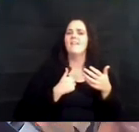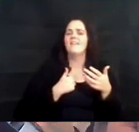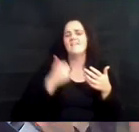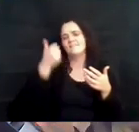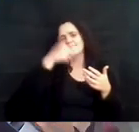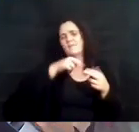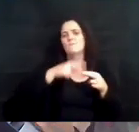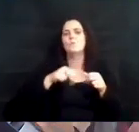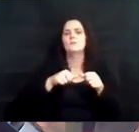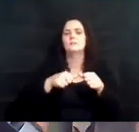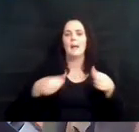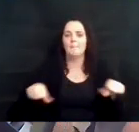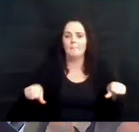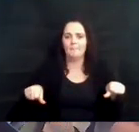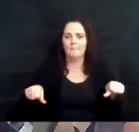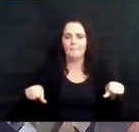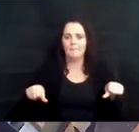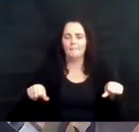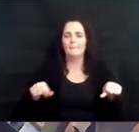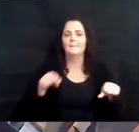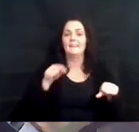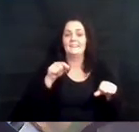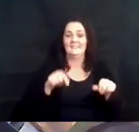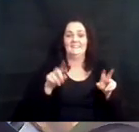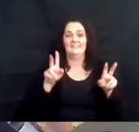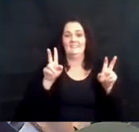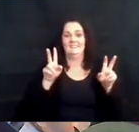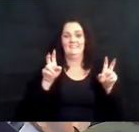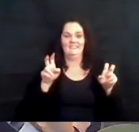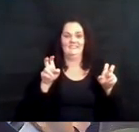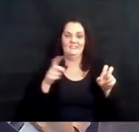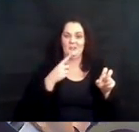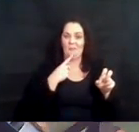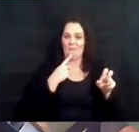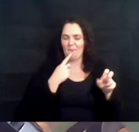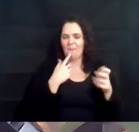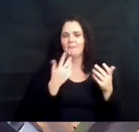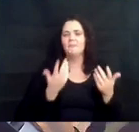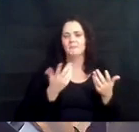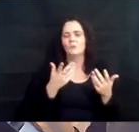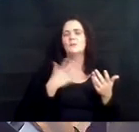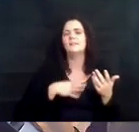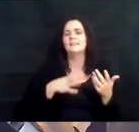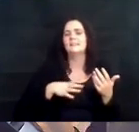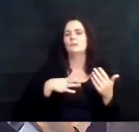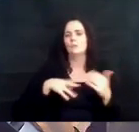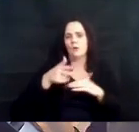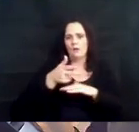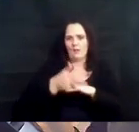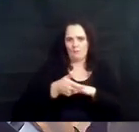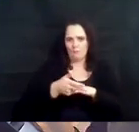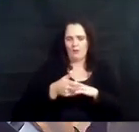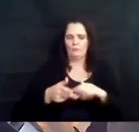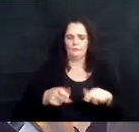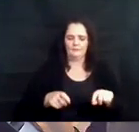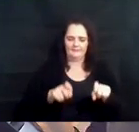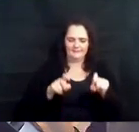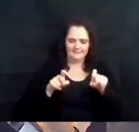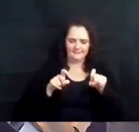type of motion drawing or stop motion is to keep your camera as still as you possibly can.